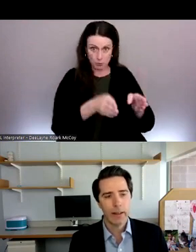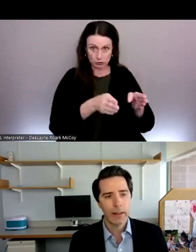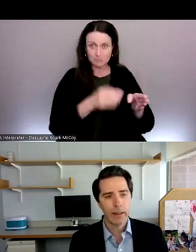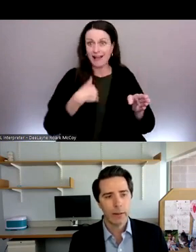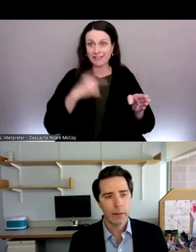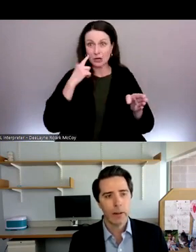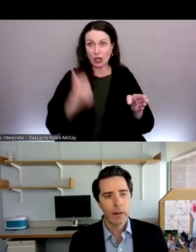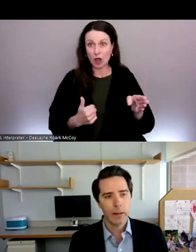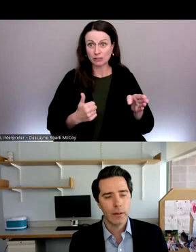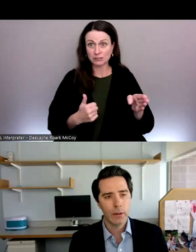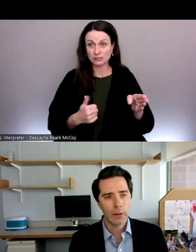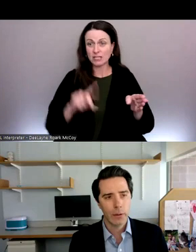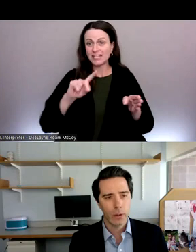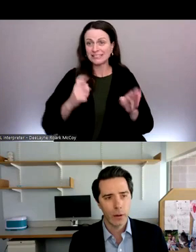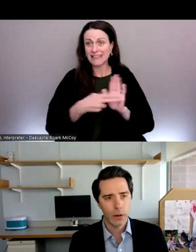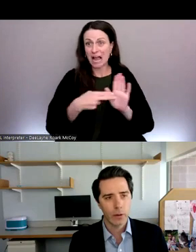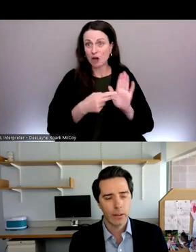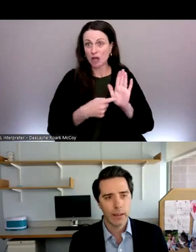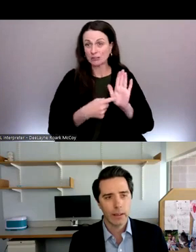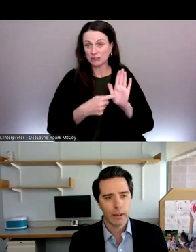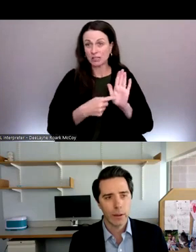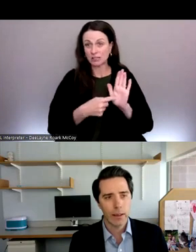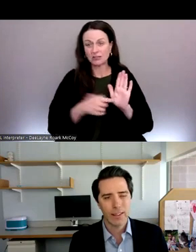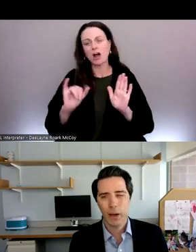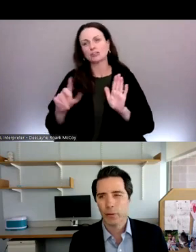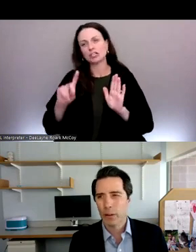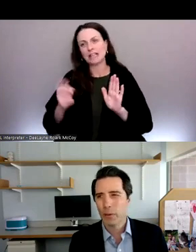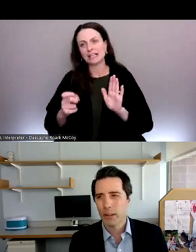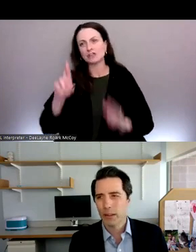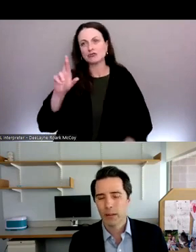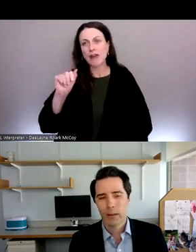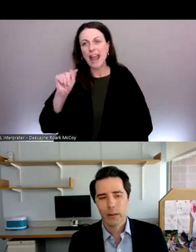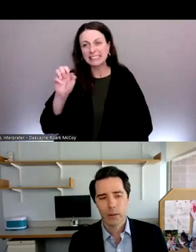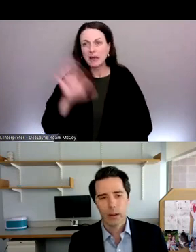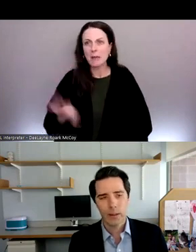diagnostic yield or also known as